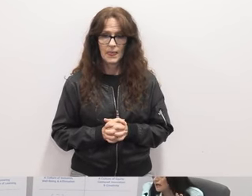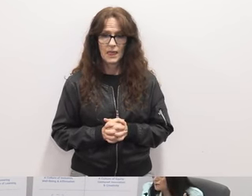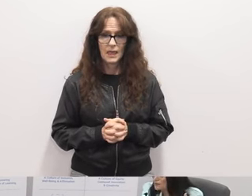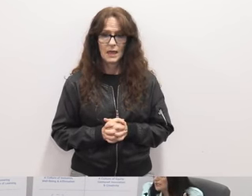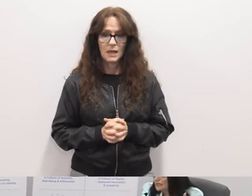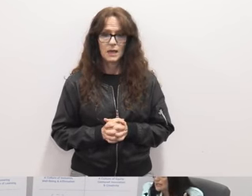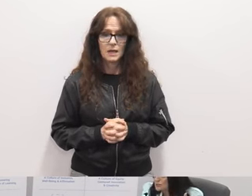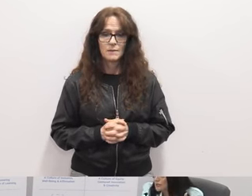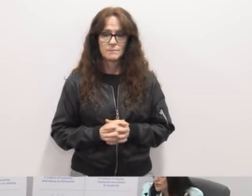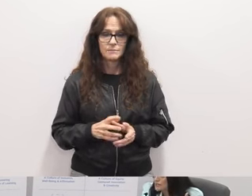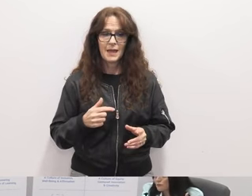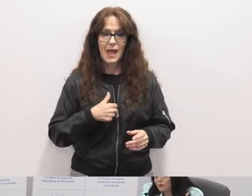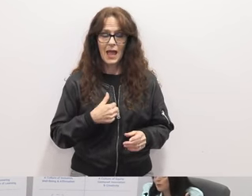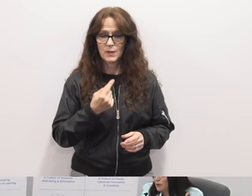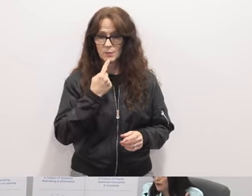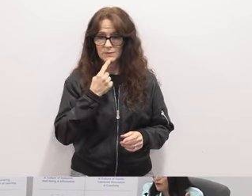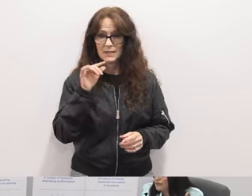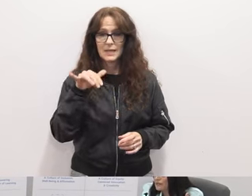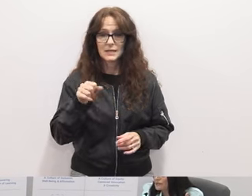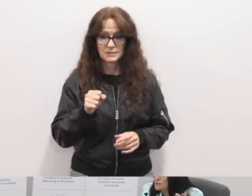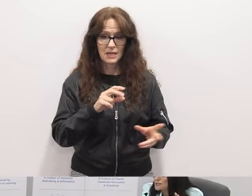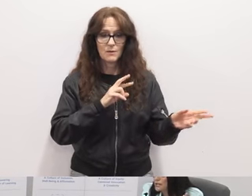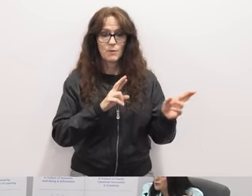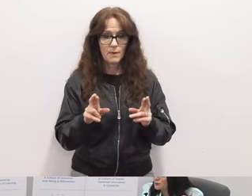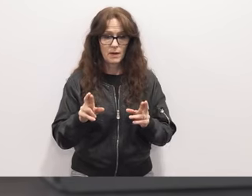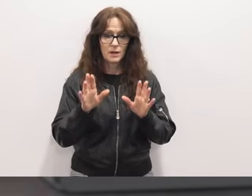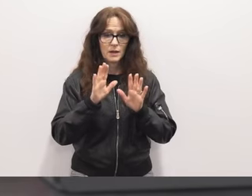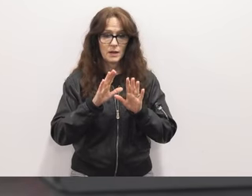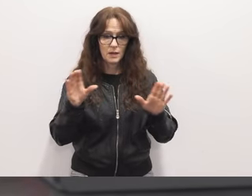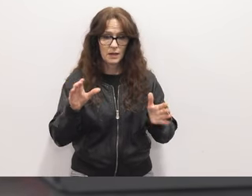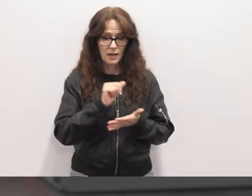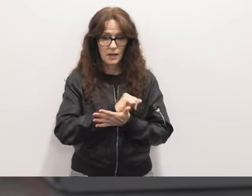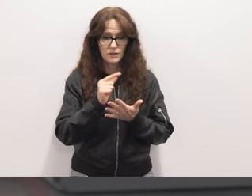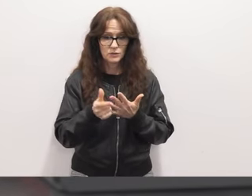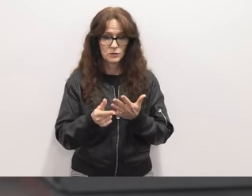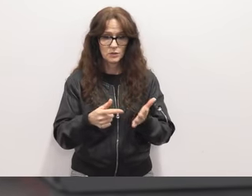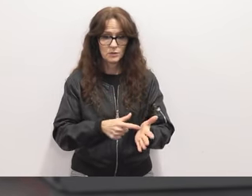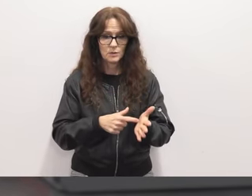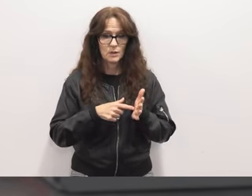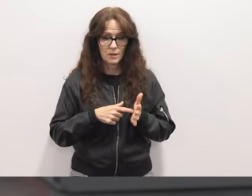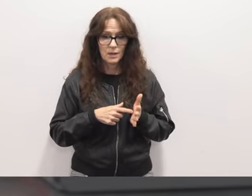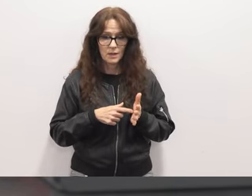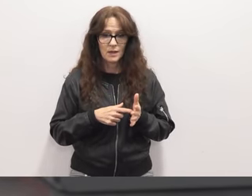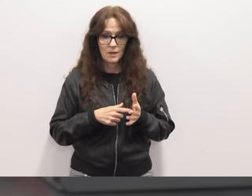[Maria Lopez] I would say yes, because if we're preparing our kids to take those A three G requirement, then we're preparing them.